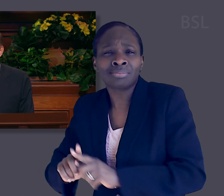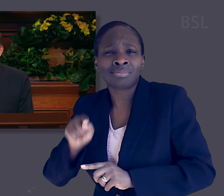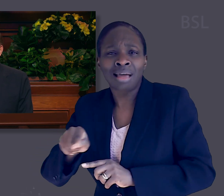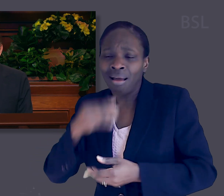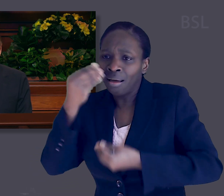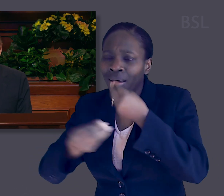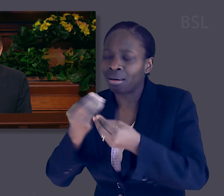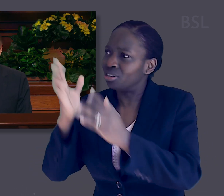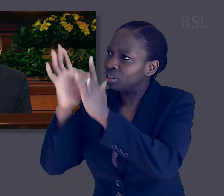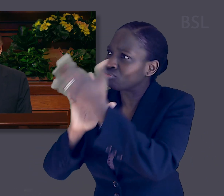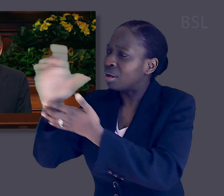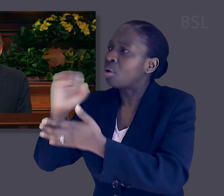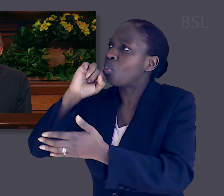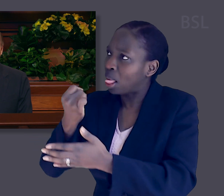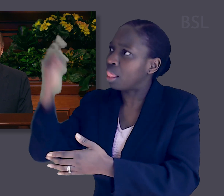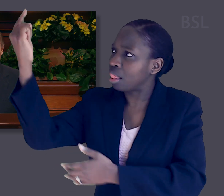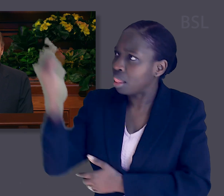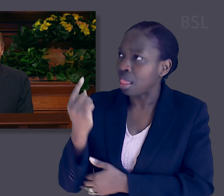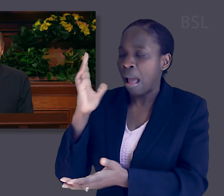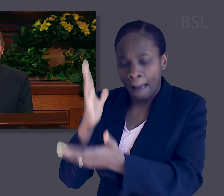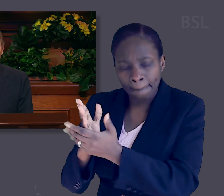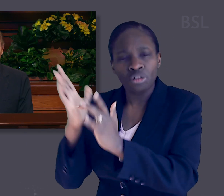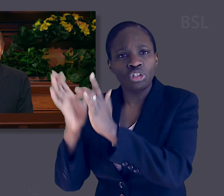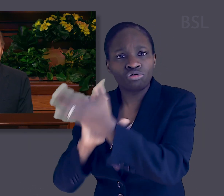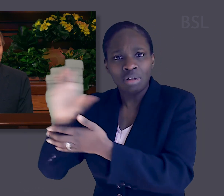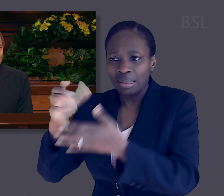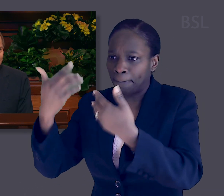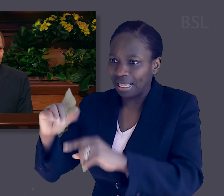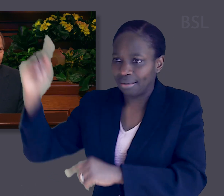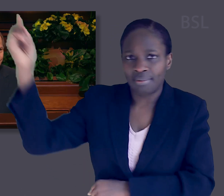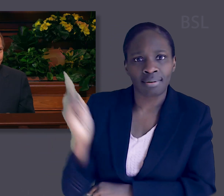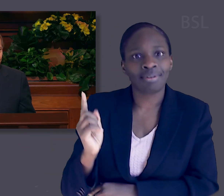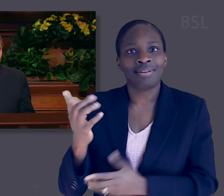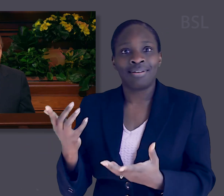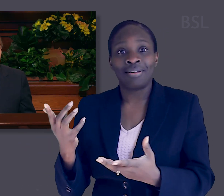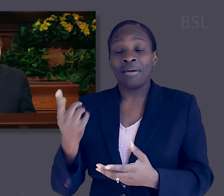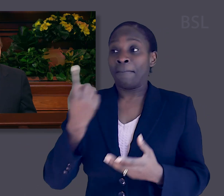testifies not only that Christ would come but that He did come.